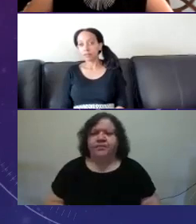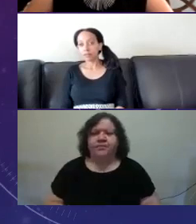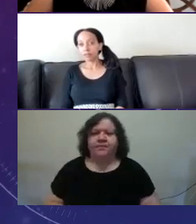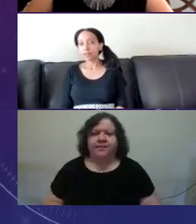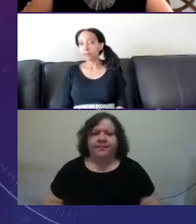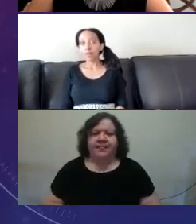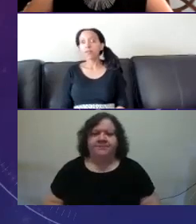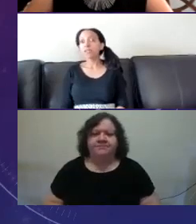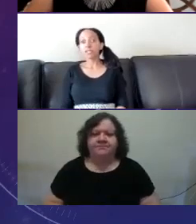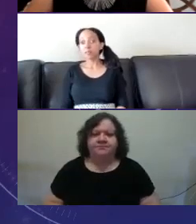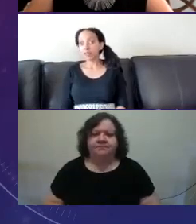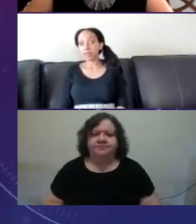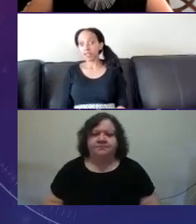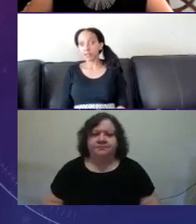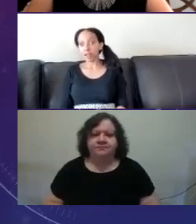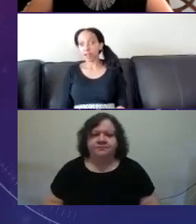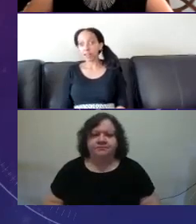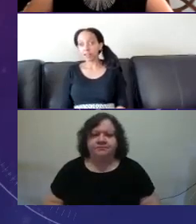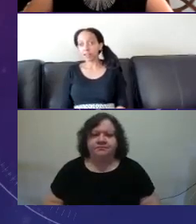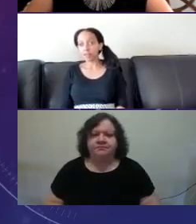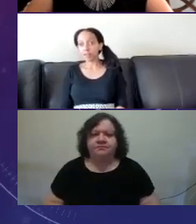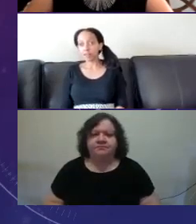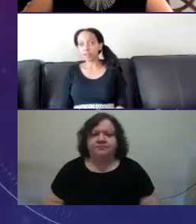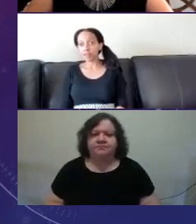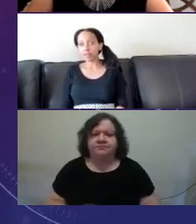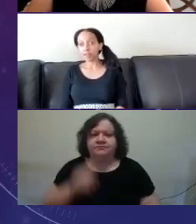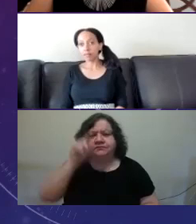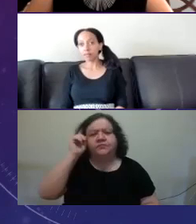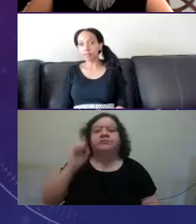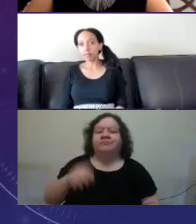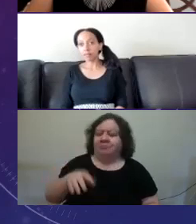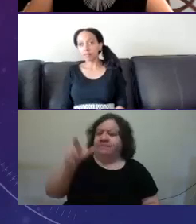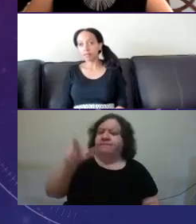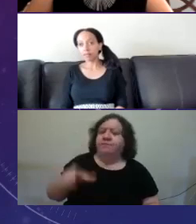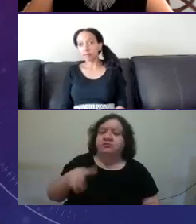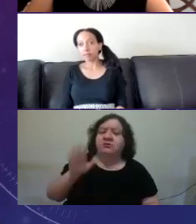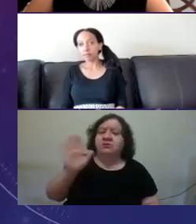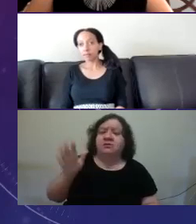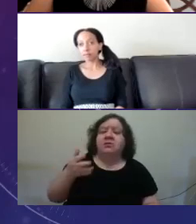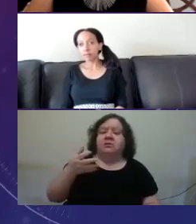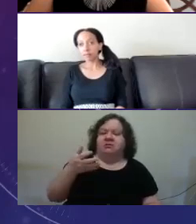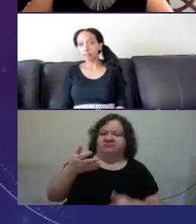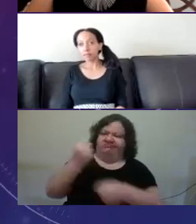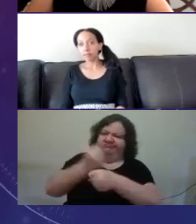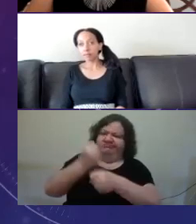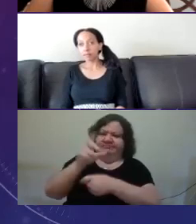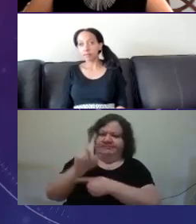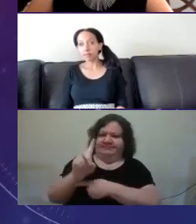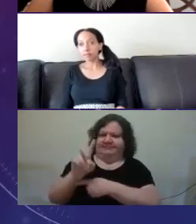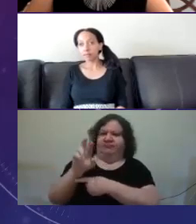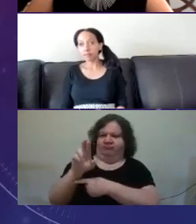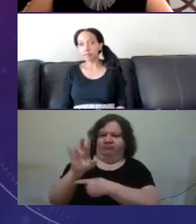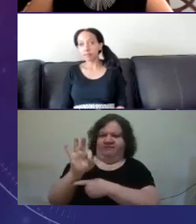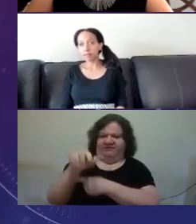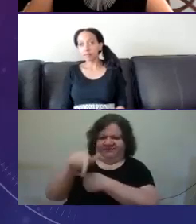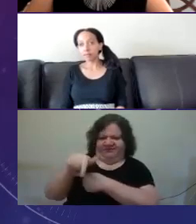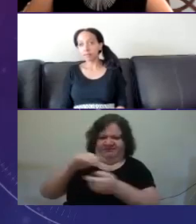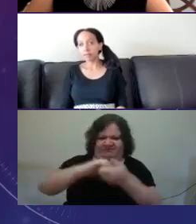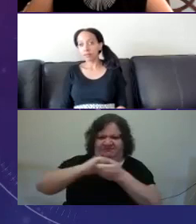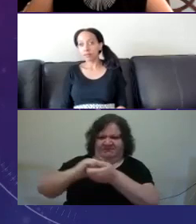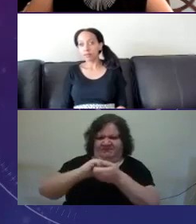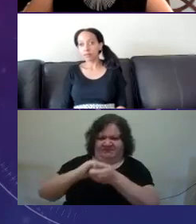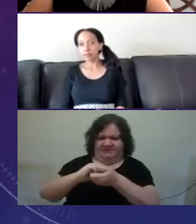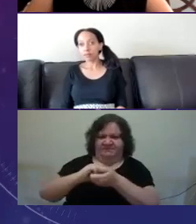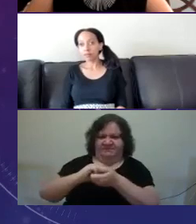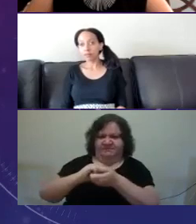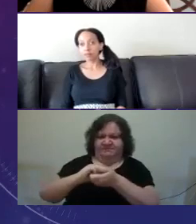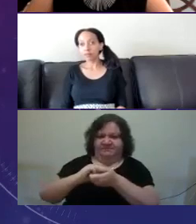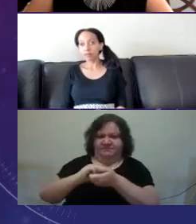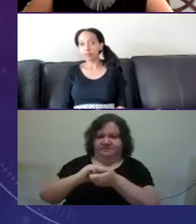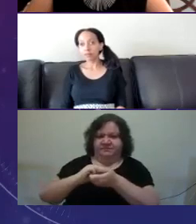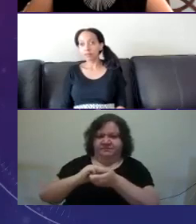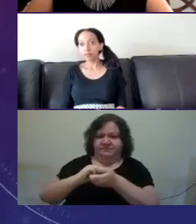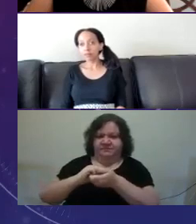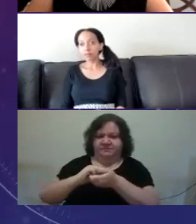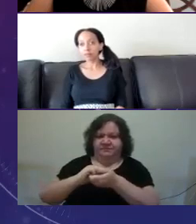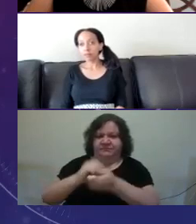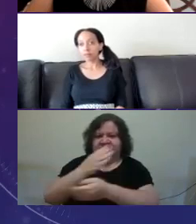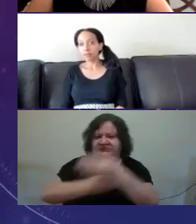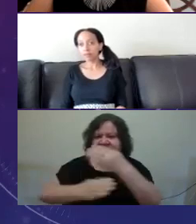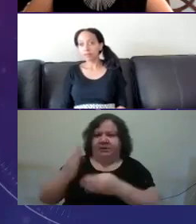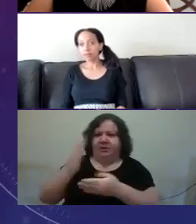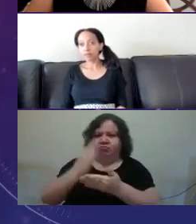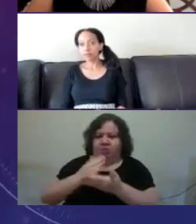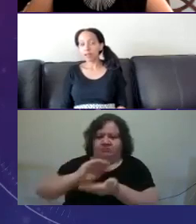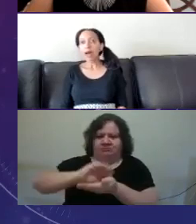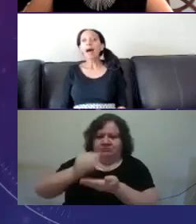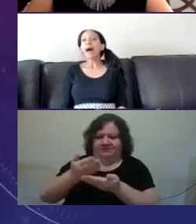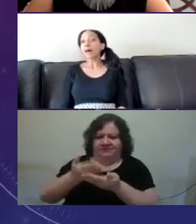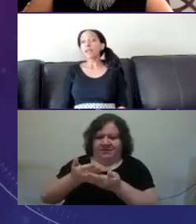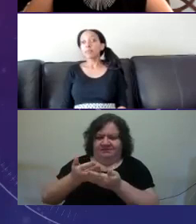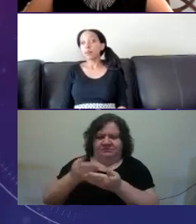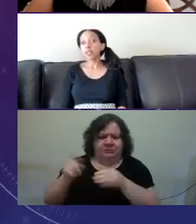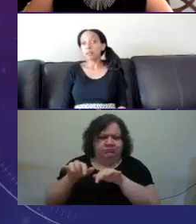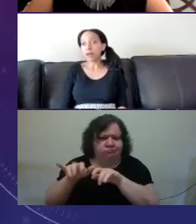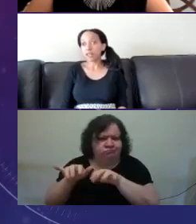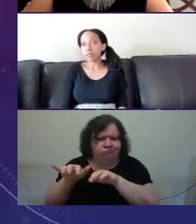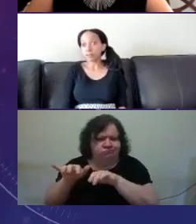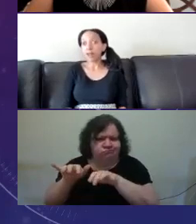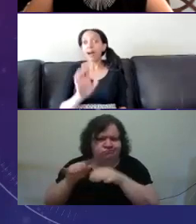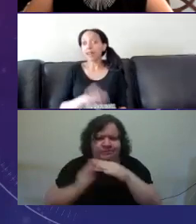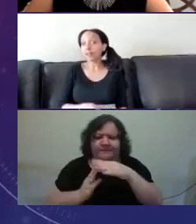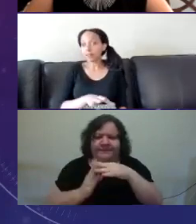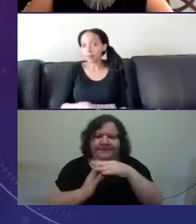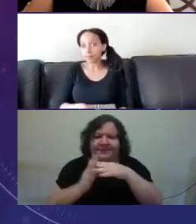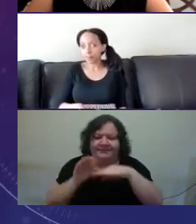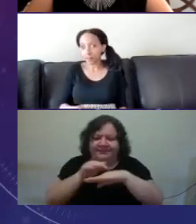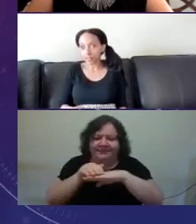from Disability Rights but how can public possible how can public policies